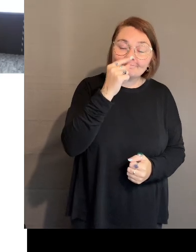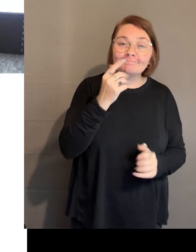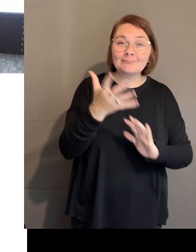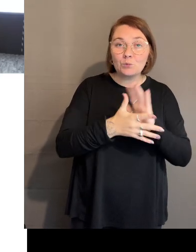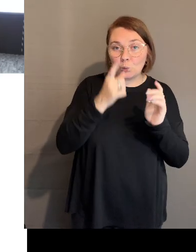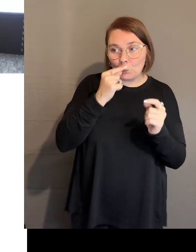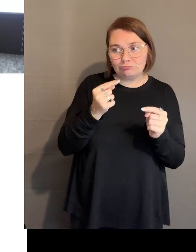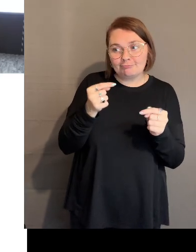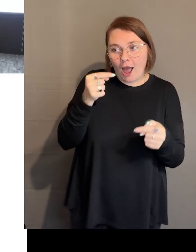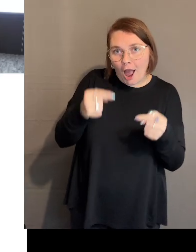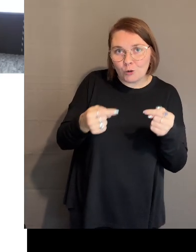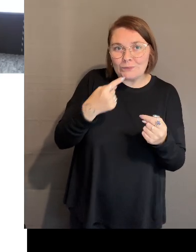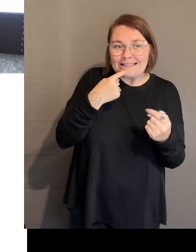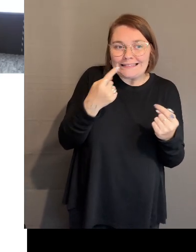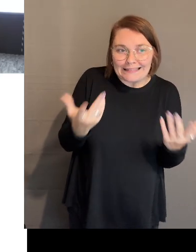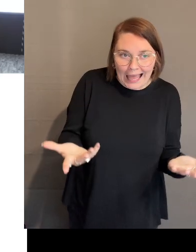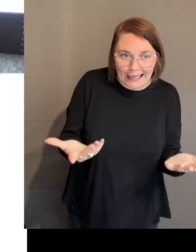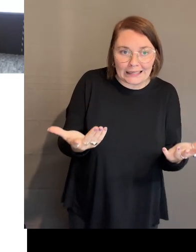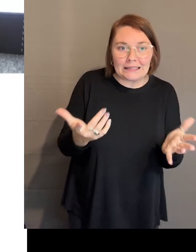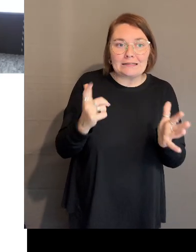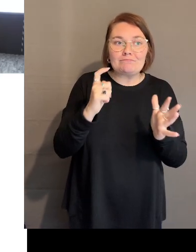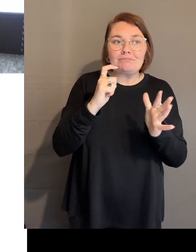We potentially argue, okay, we can't see that, but…